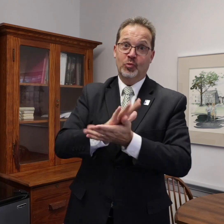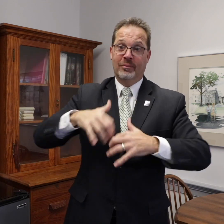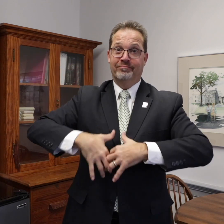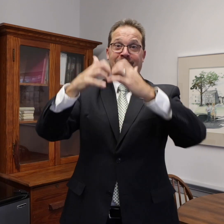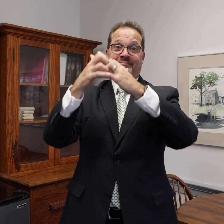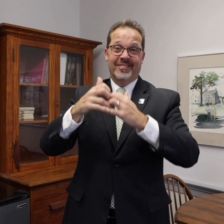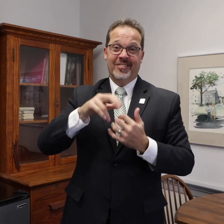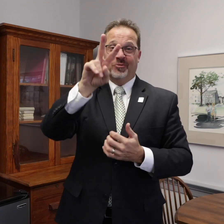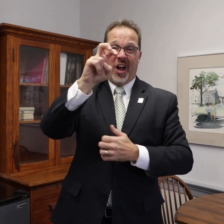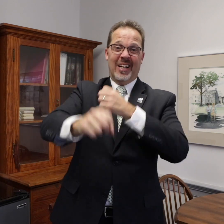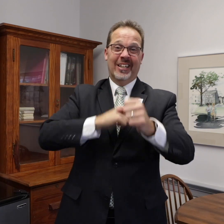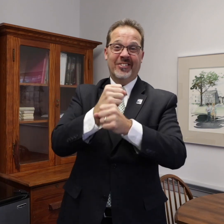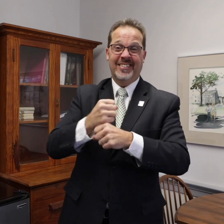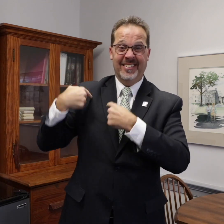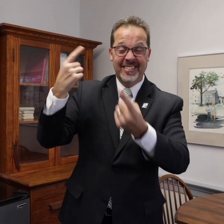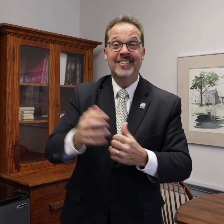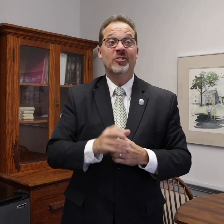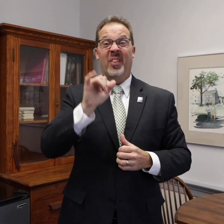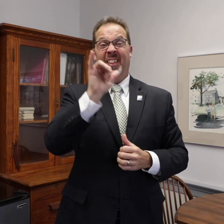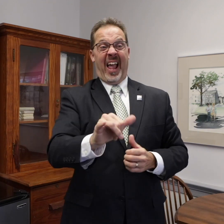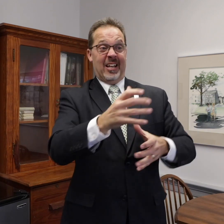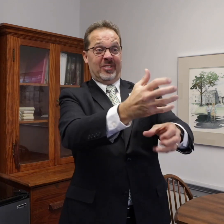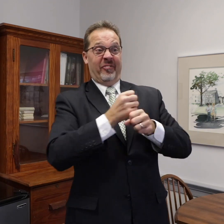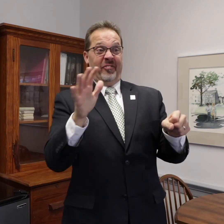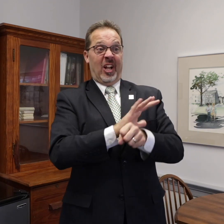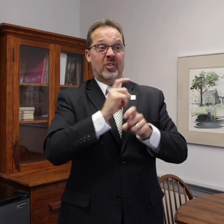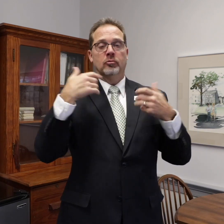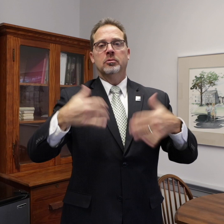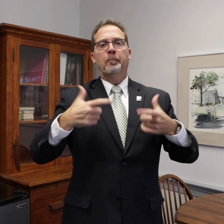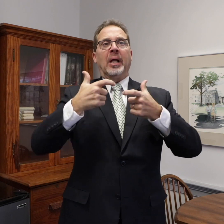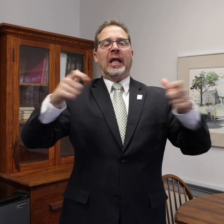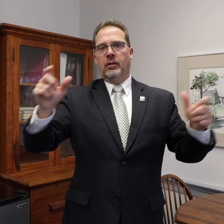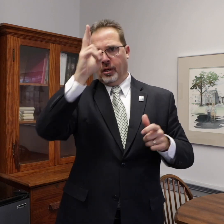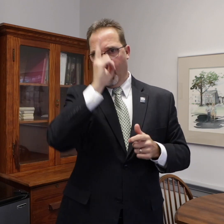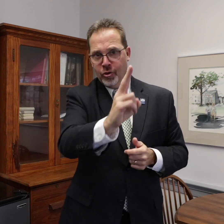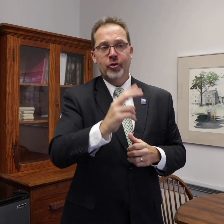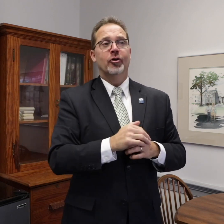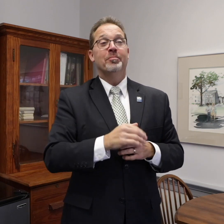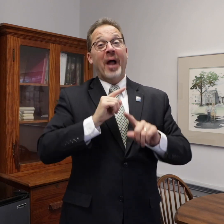accreditation is quite an honor but also something that we cannot celebrate just